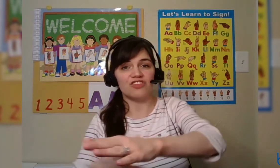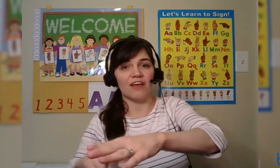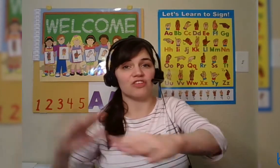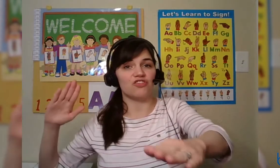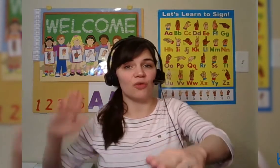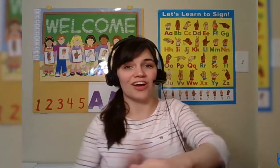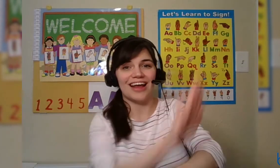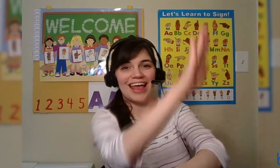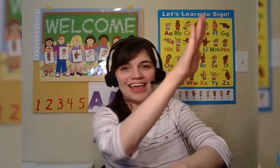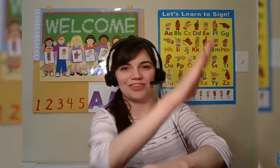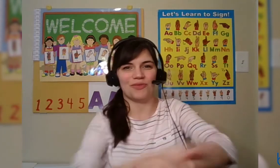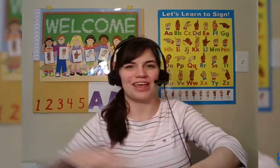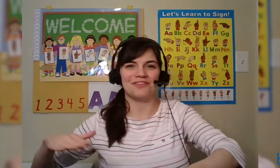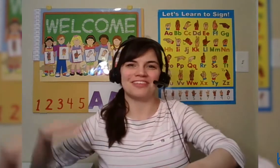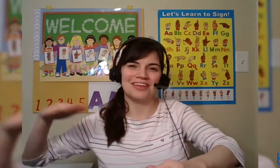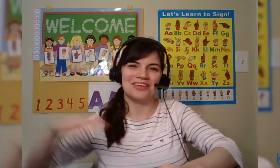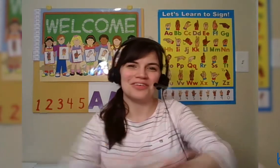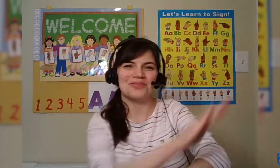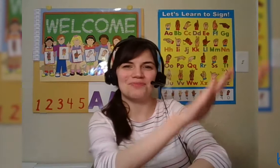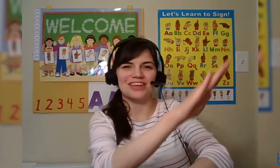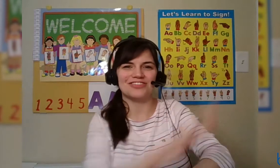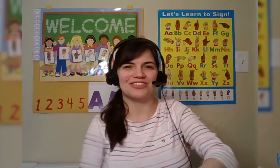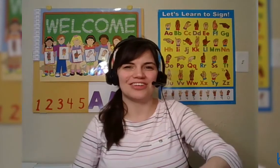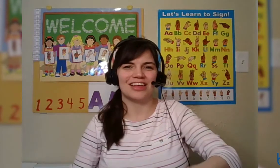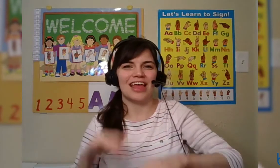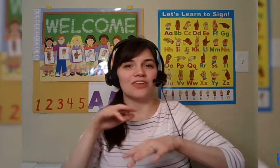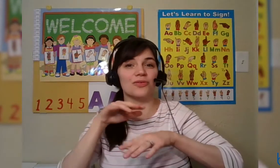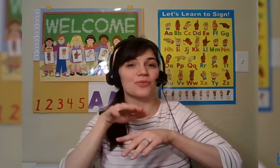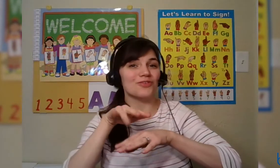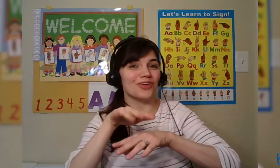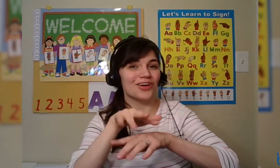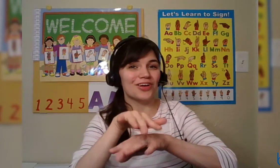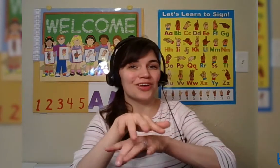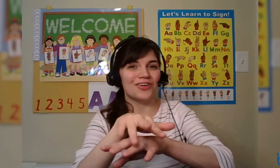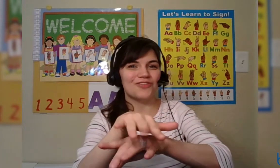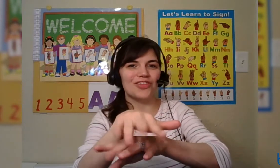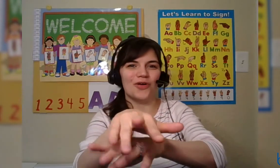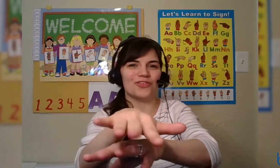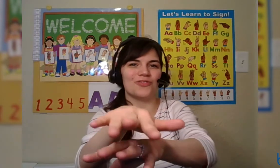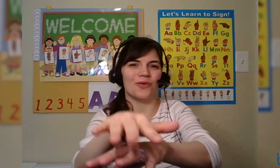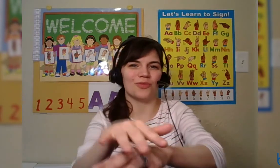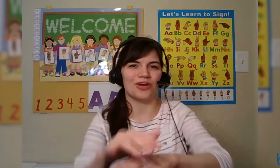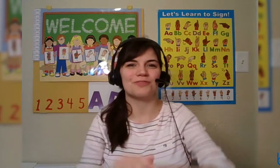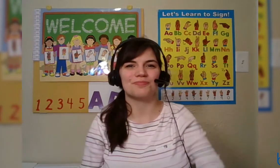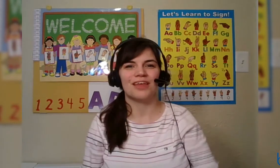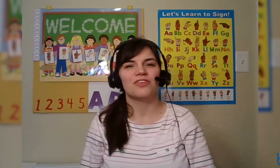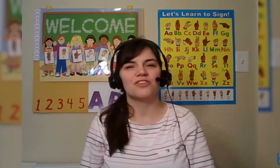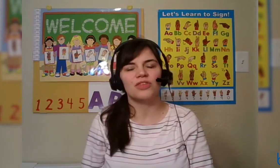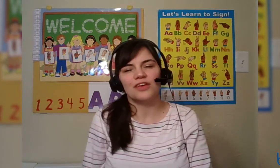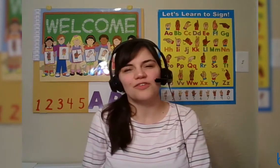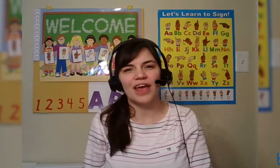has a shore and the waves. Beach. And a river flows forward. So think of your